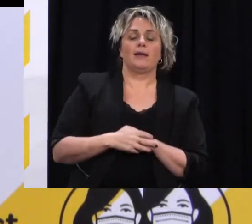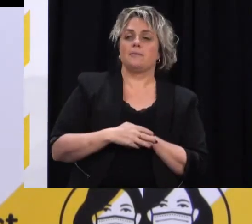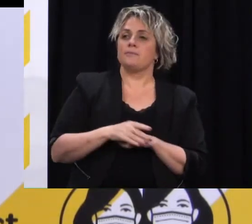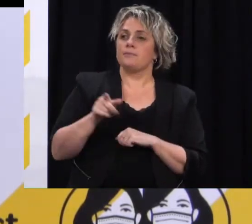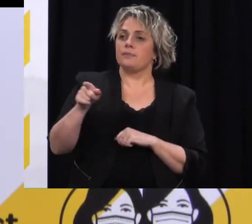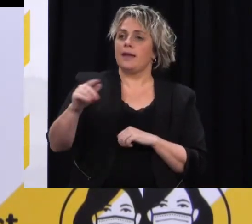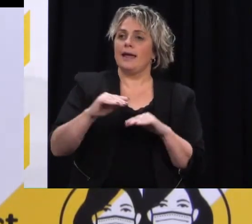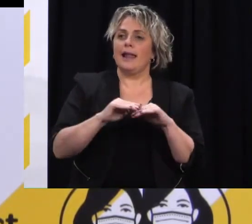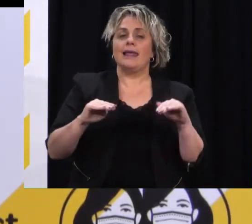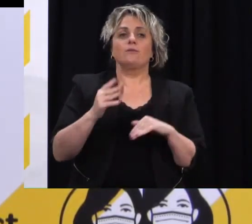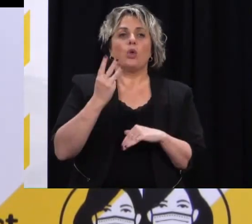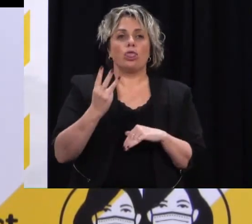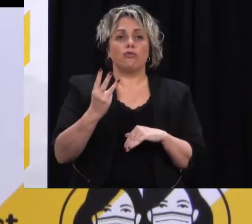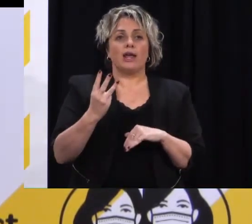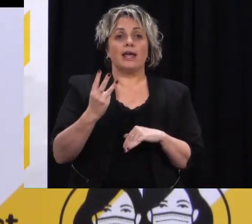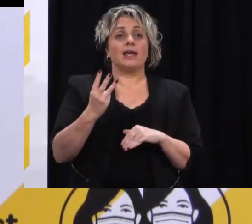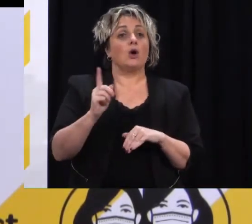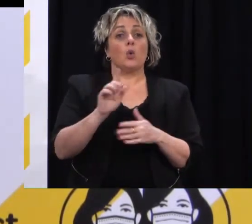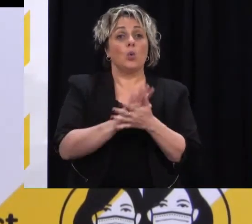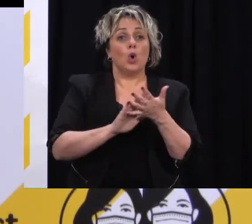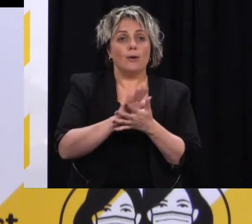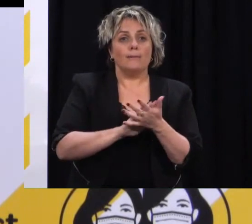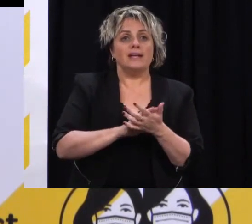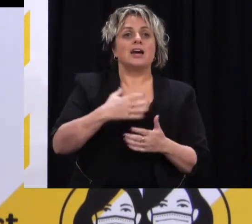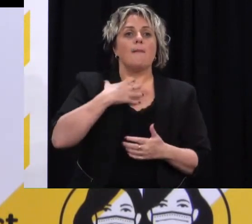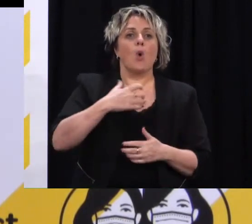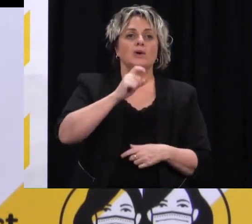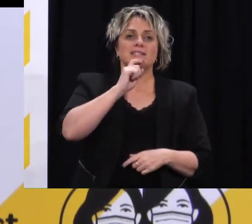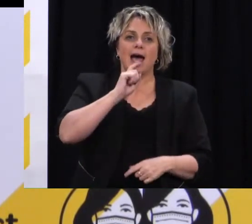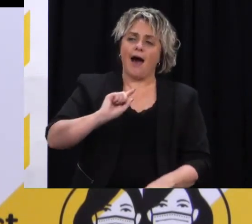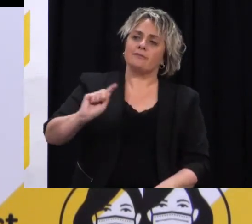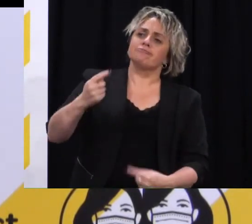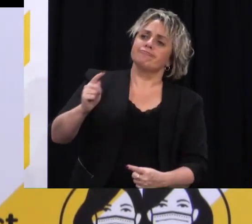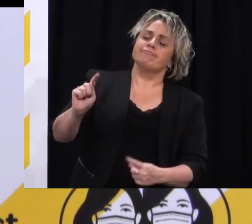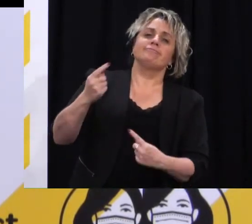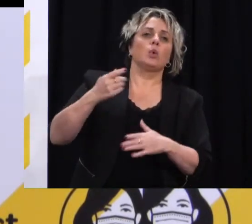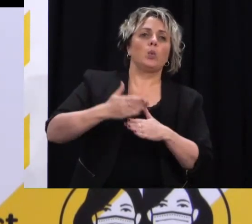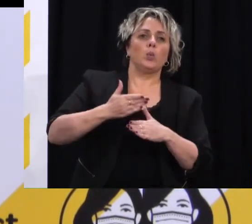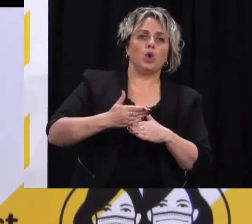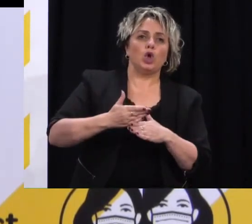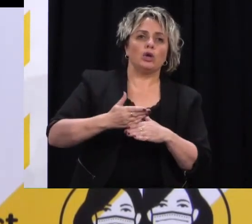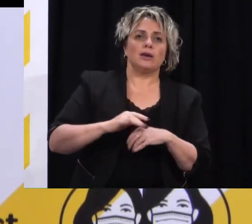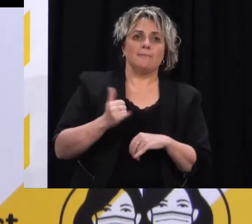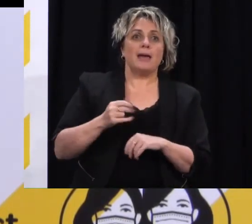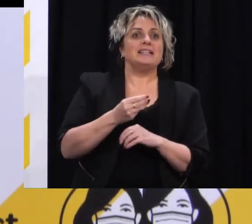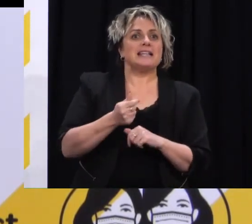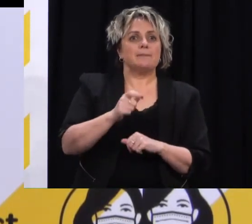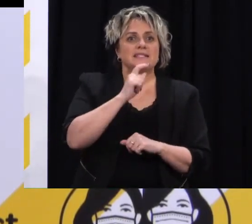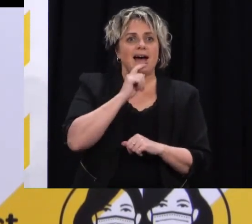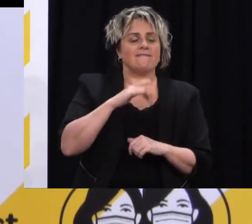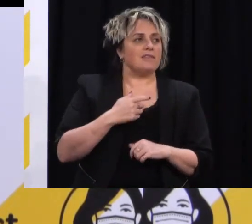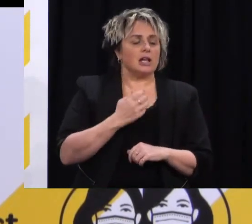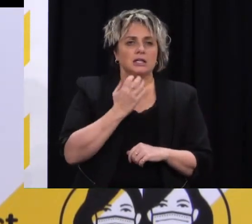less restrictions as possible and as safely possible. We will